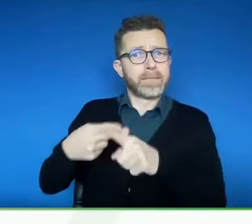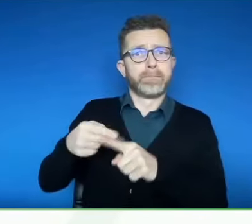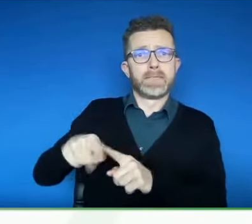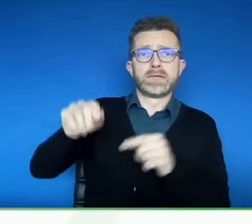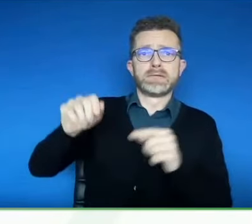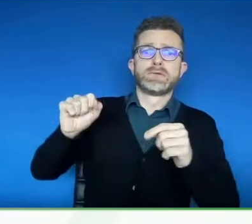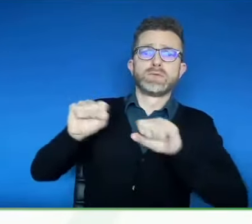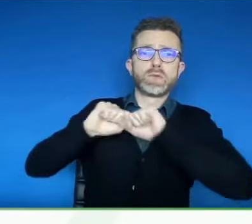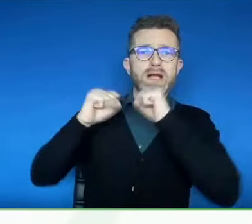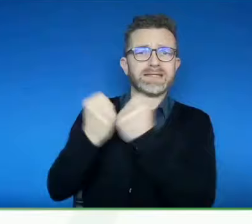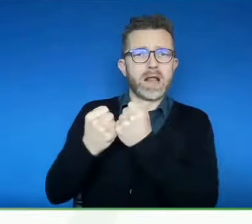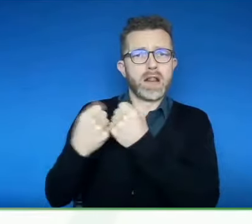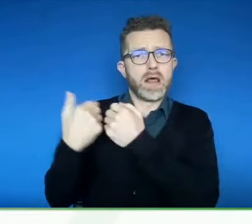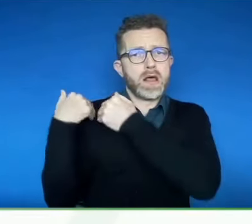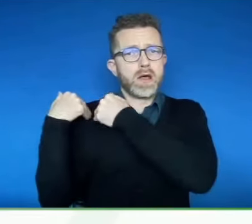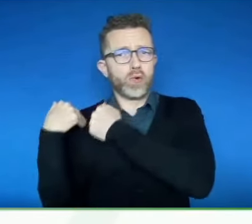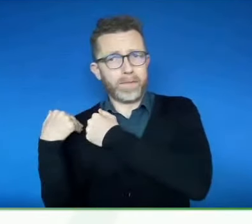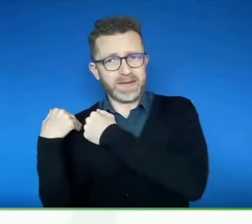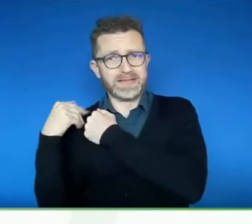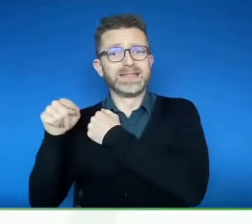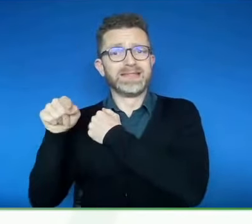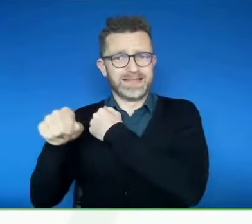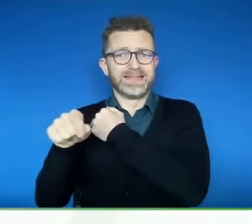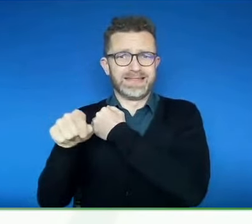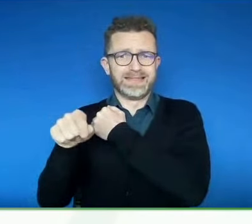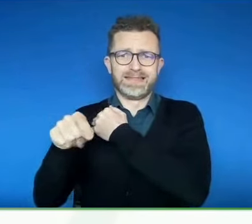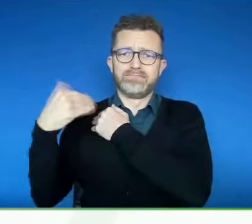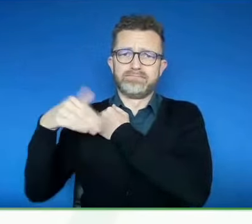provide services as good as the citizens demand.